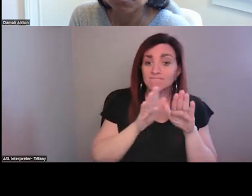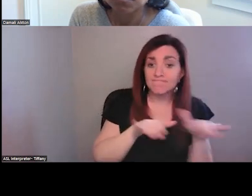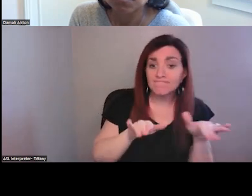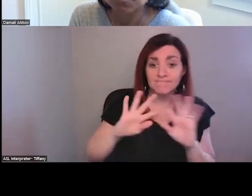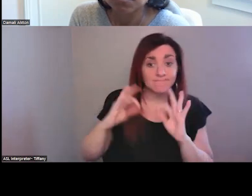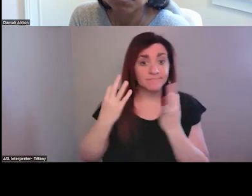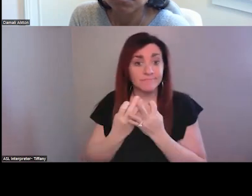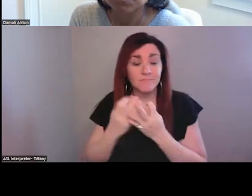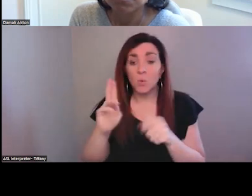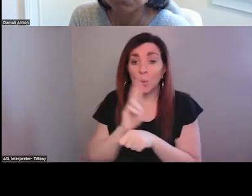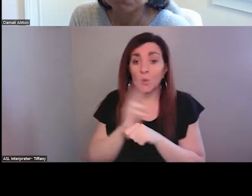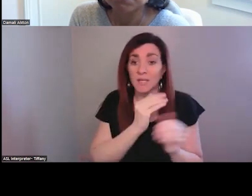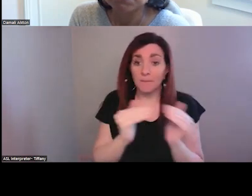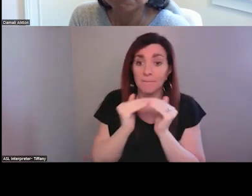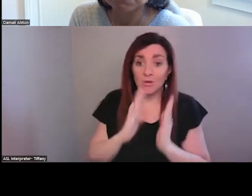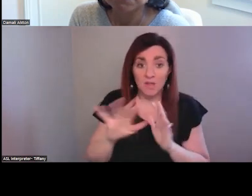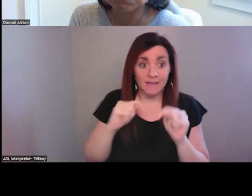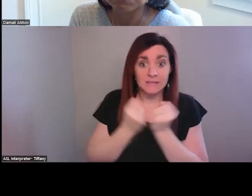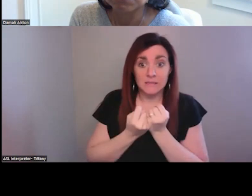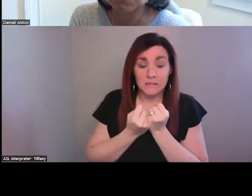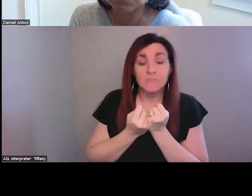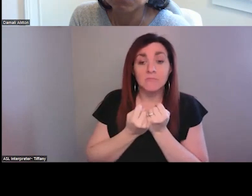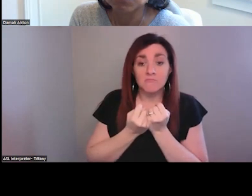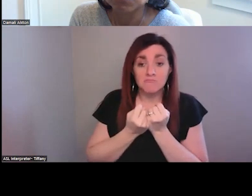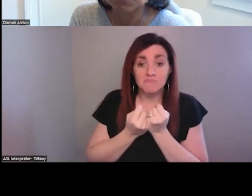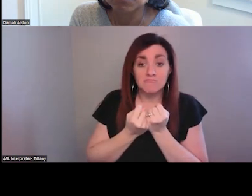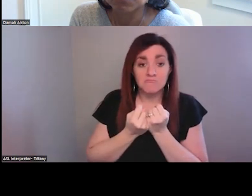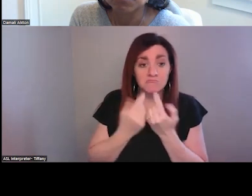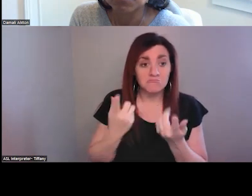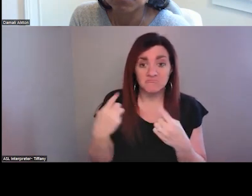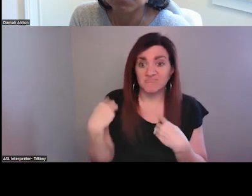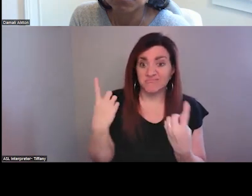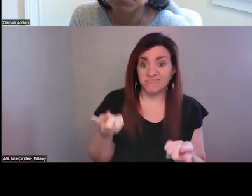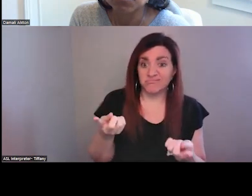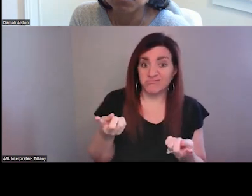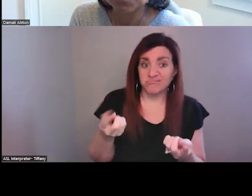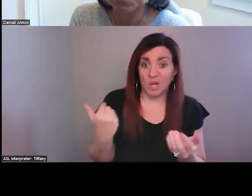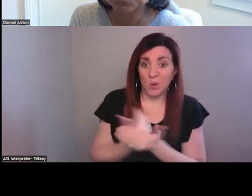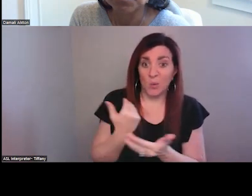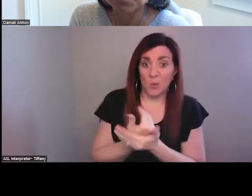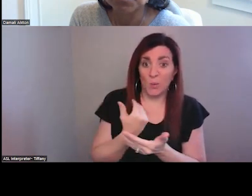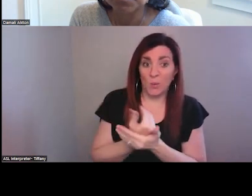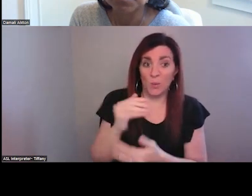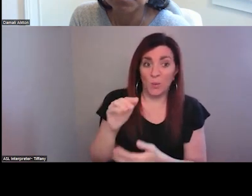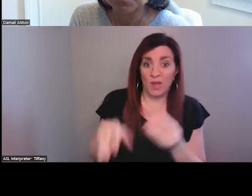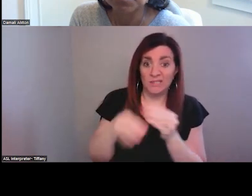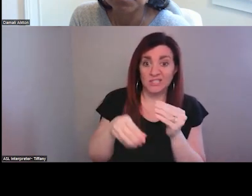TEAM. THAT HAS BEEN A NEWER ADDITION TO THE CRISIS SERVICES AND